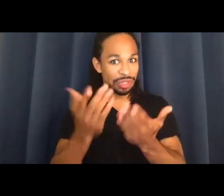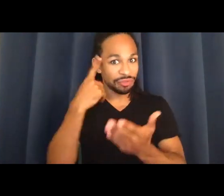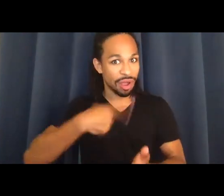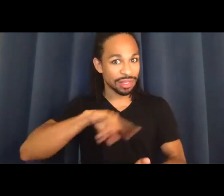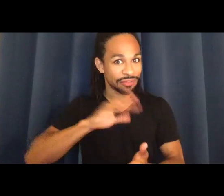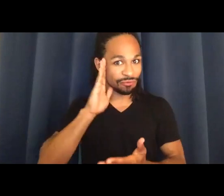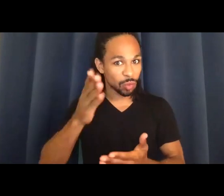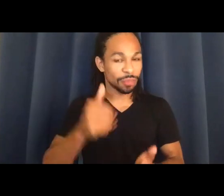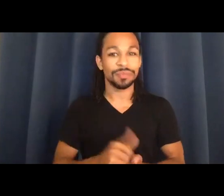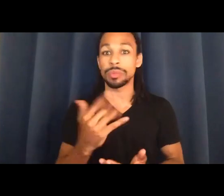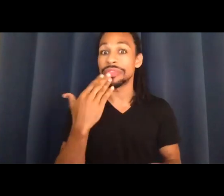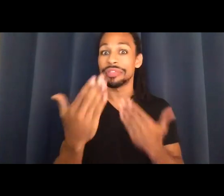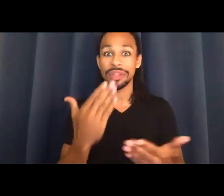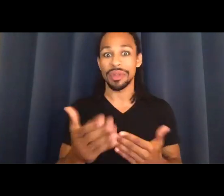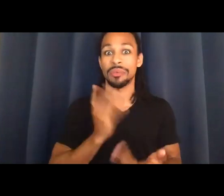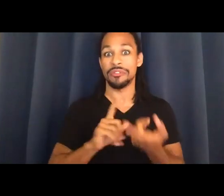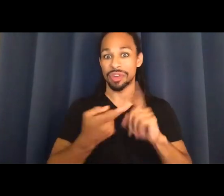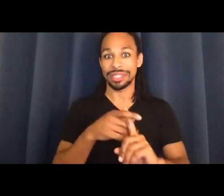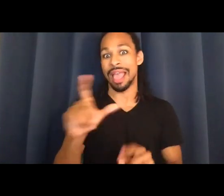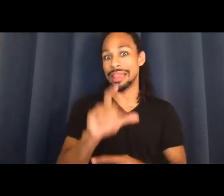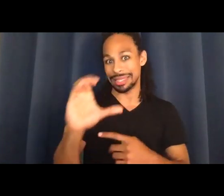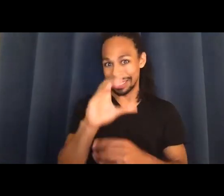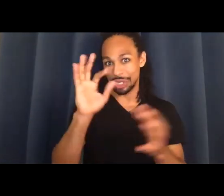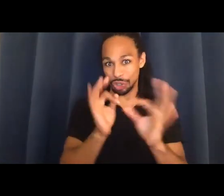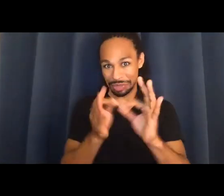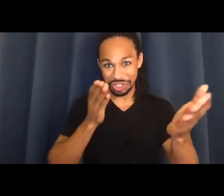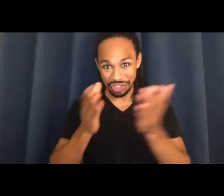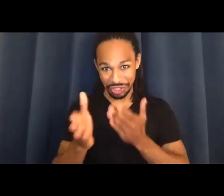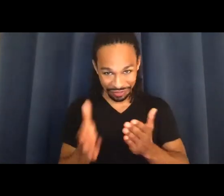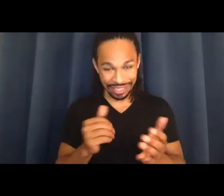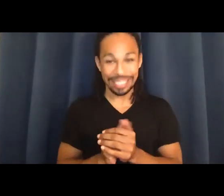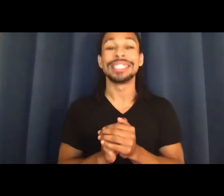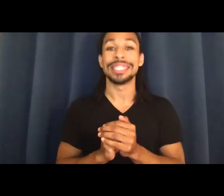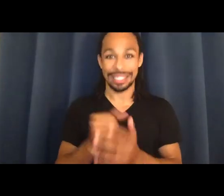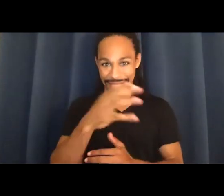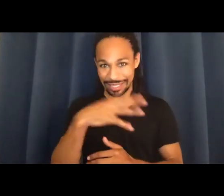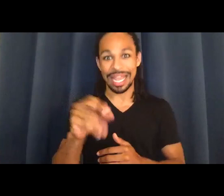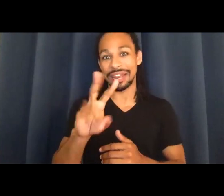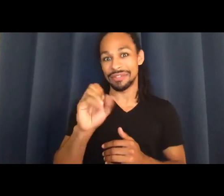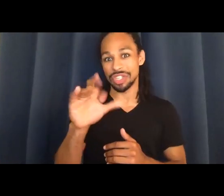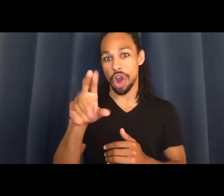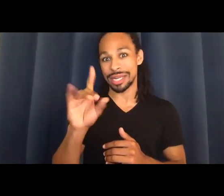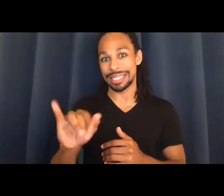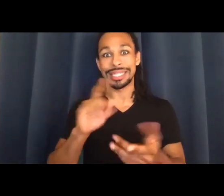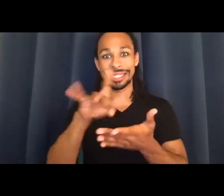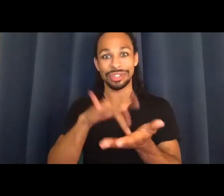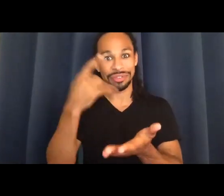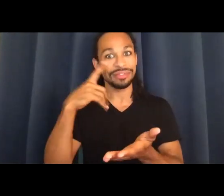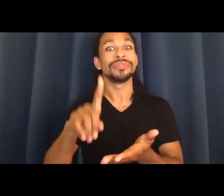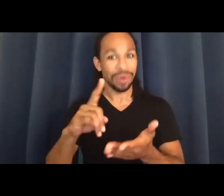I want to thank our friends at LC Interpreting Services and the Viscardi Center for the accessibility services that they have provided;